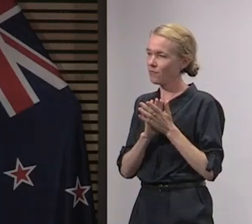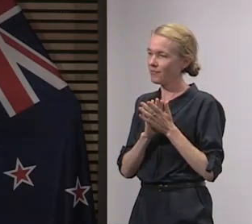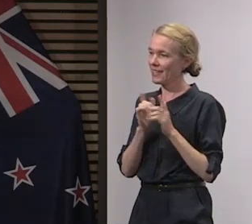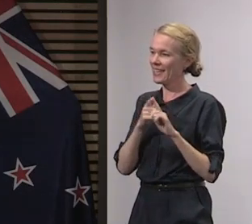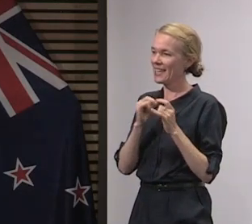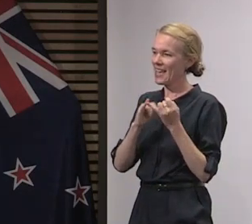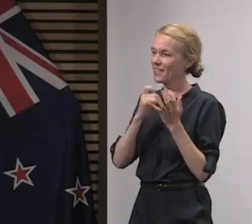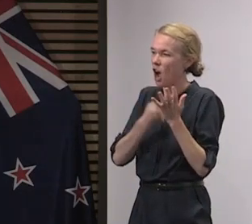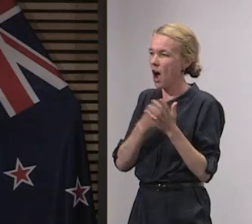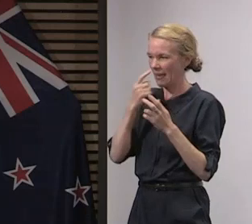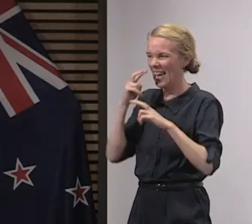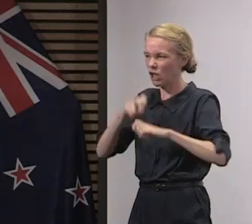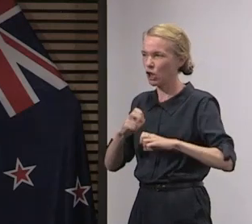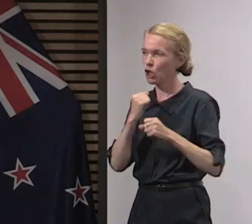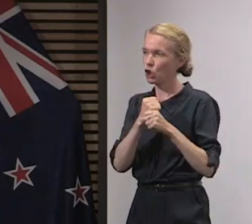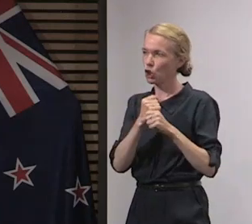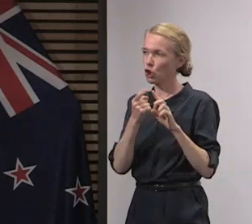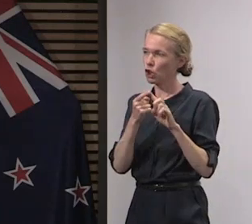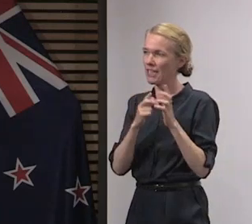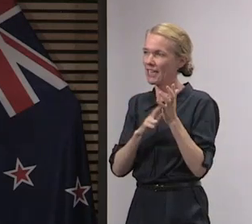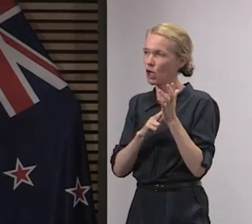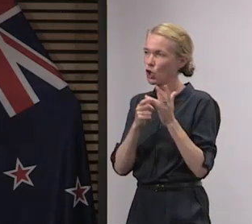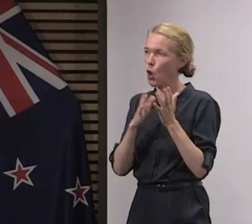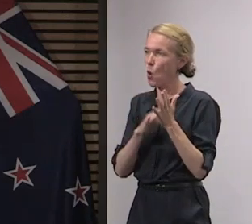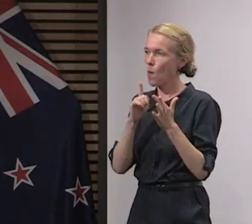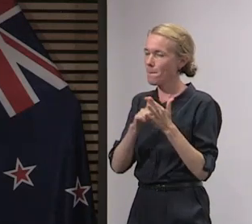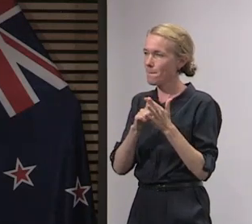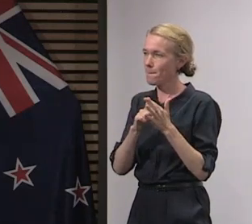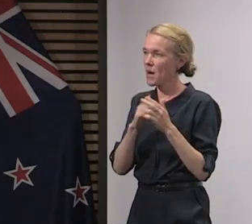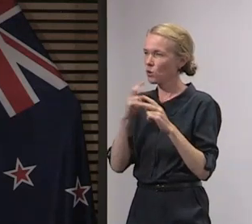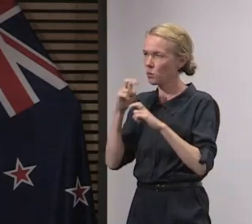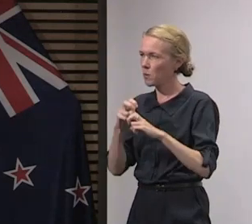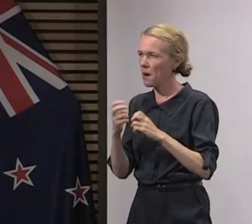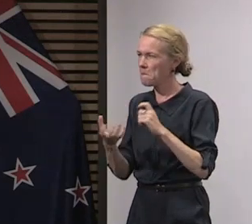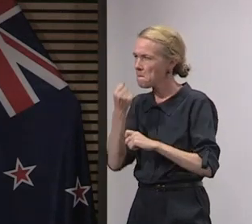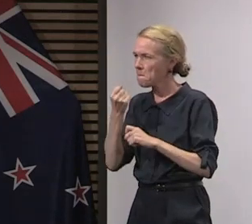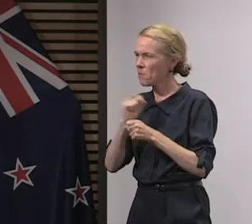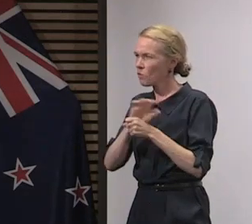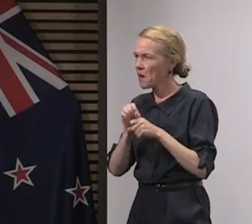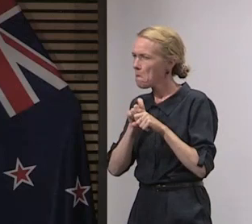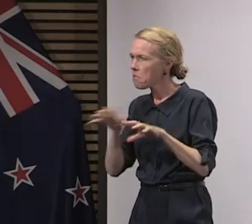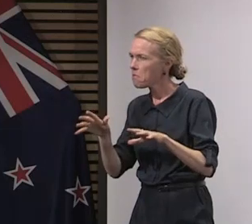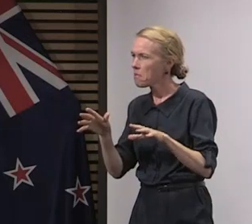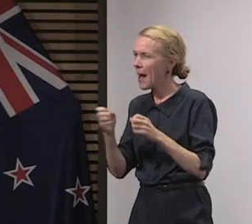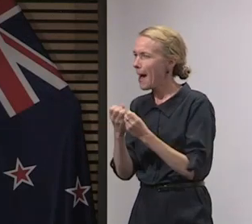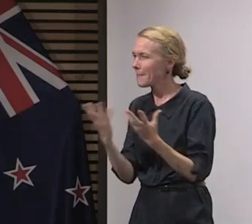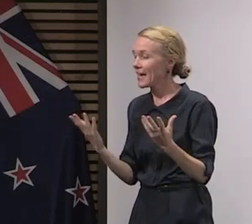of the isolates or a proportion of the isolates which will show exactly what